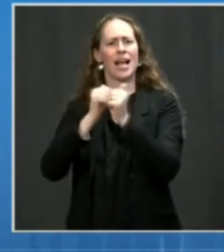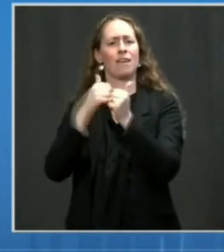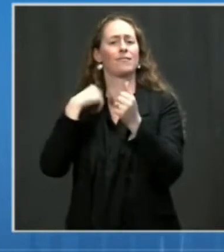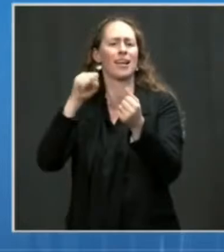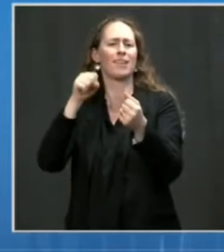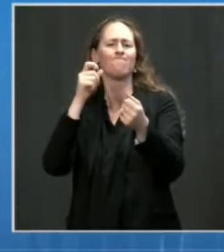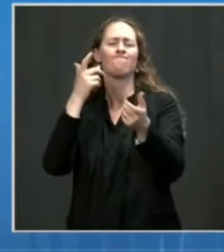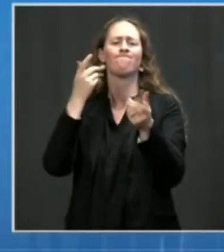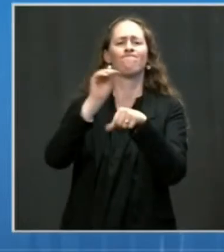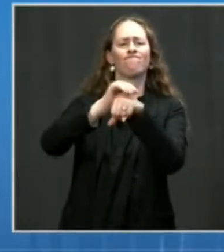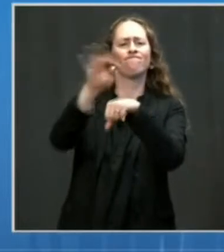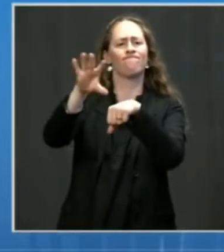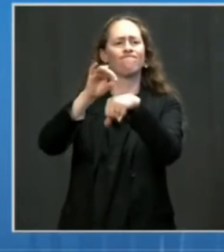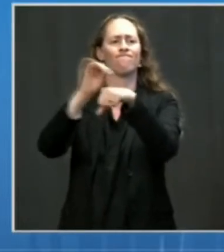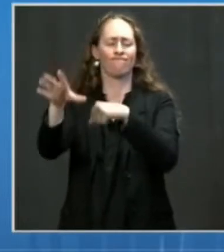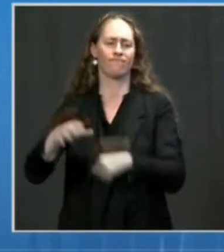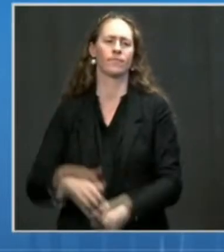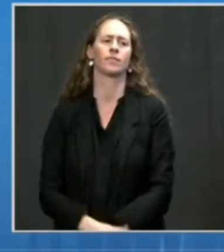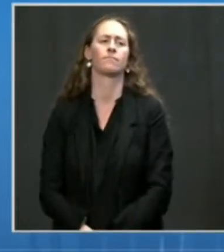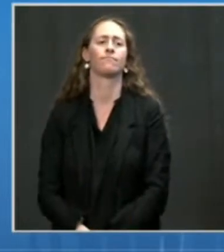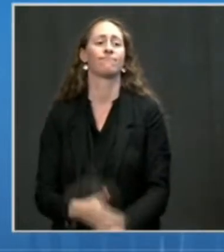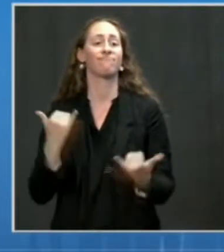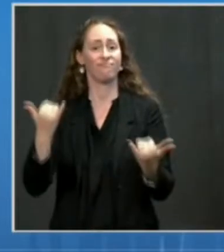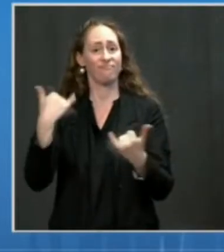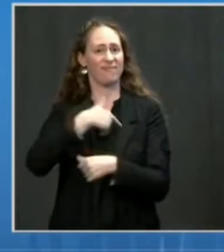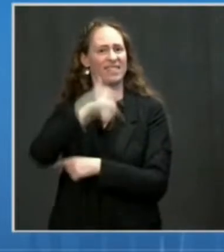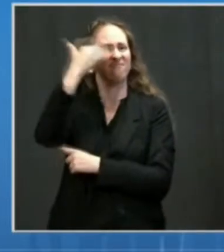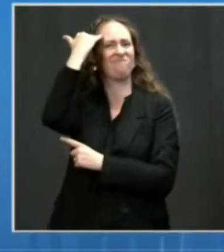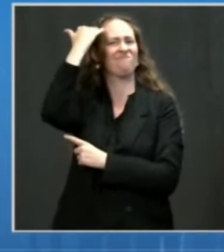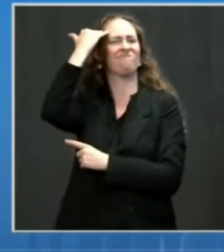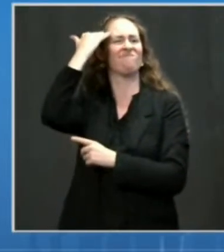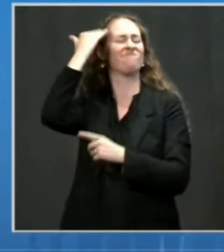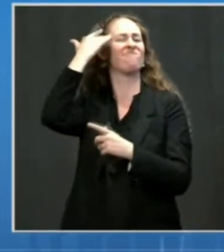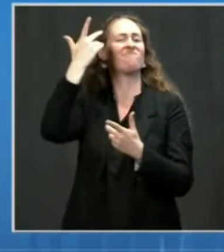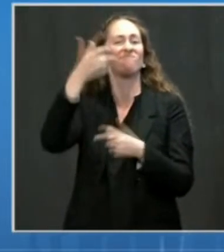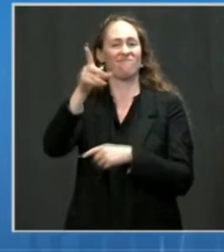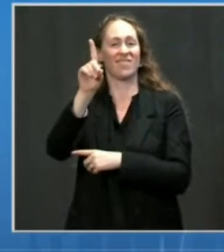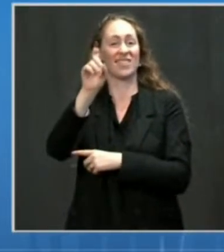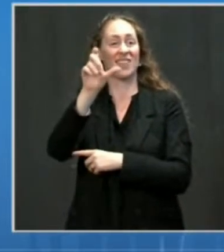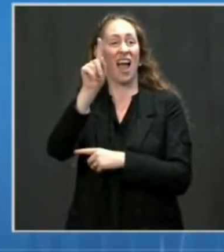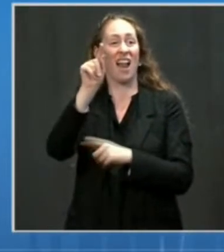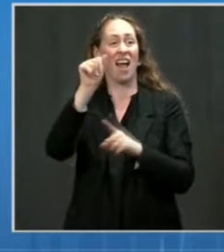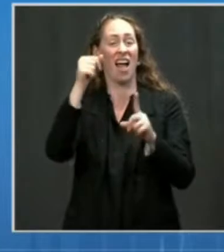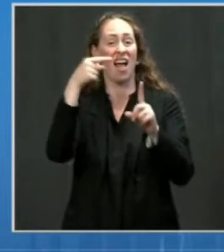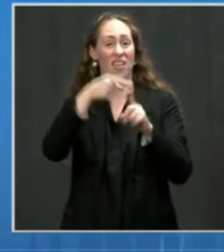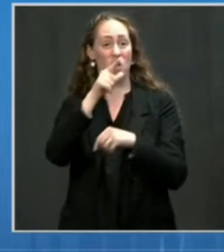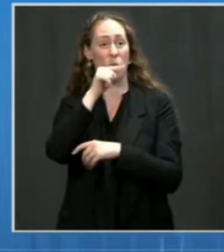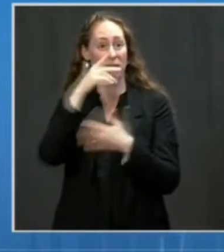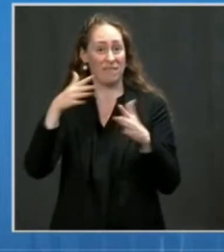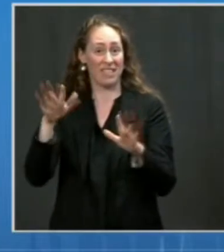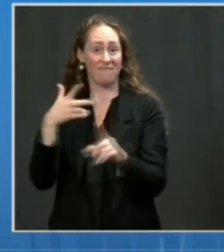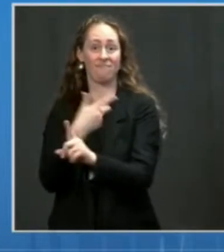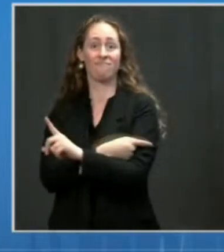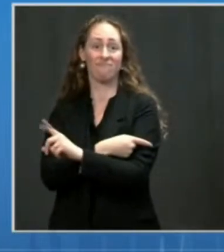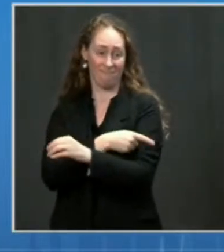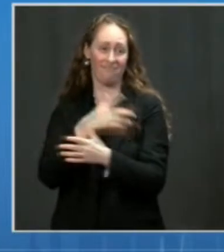THIS FRUSTRATION. WITH USE THIS EVIDENCE TO UPDATE OUR RECOMMENDATIONS. BECAUSE OF WHAT WE NOW KNOW